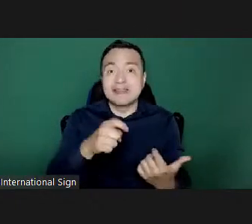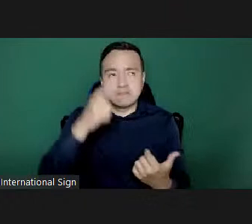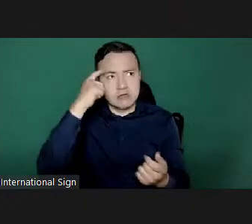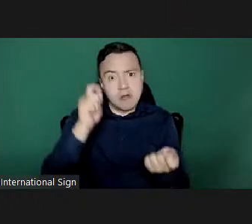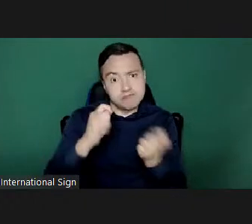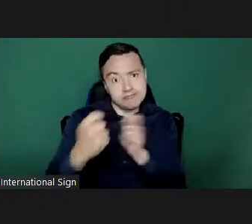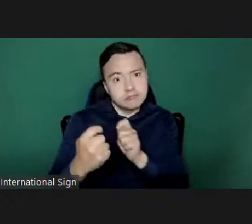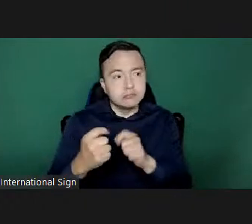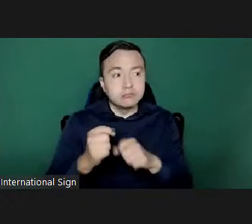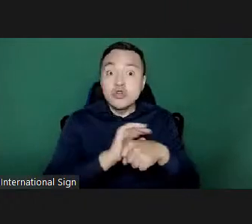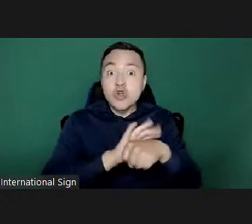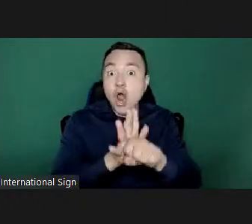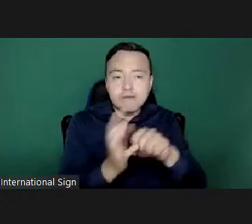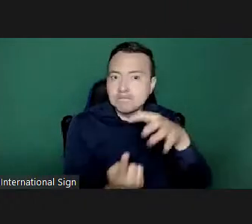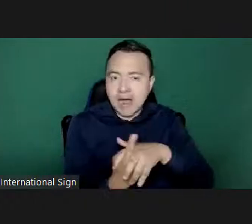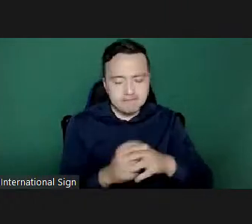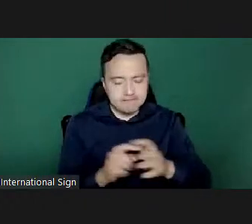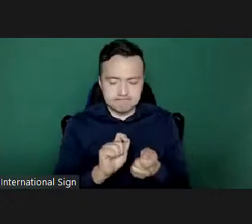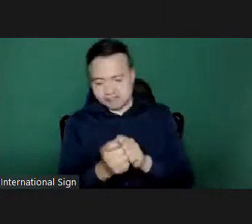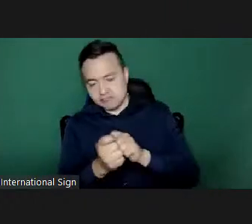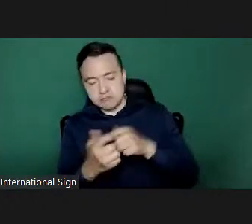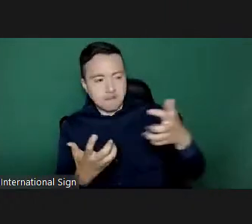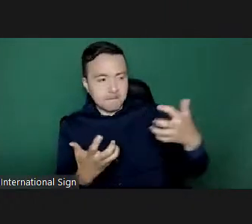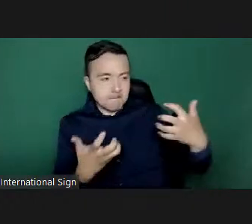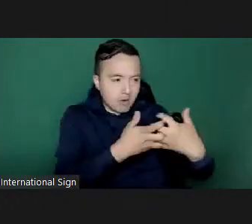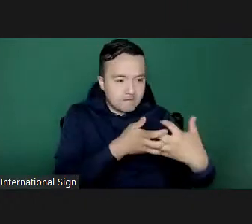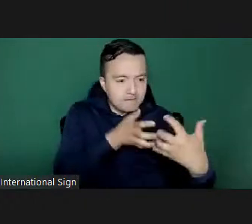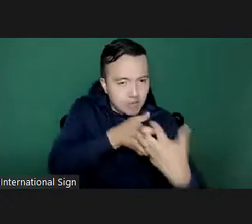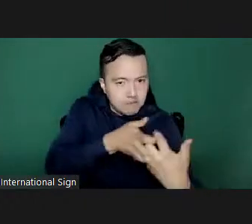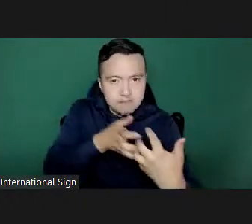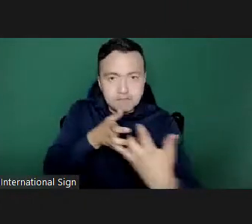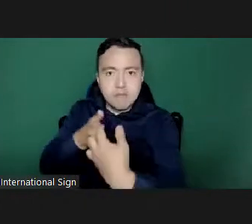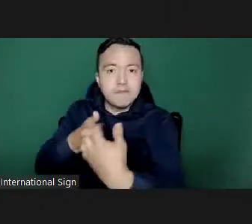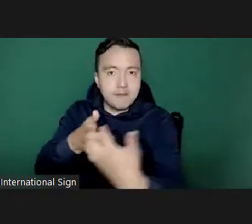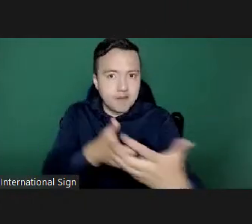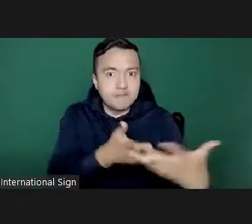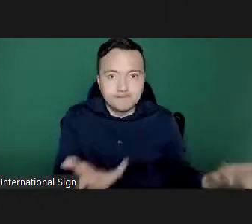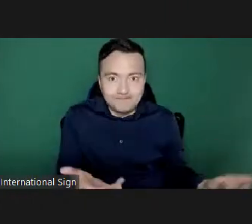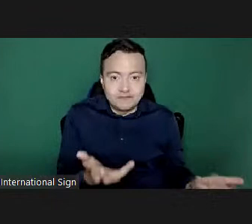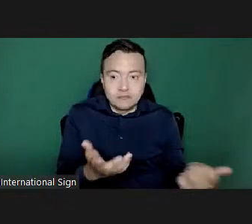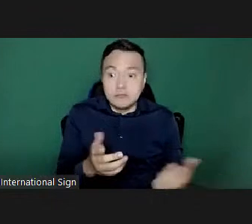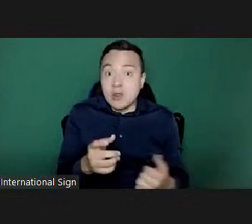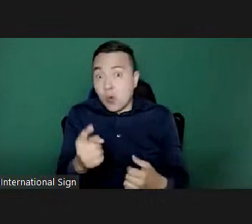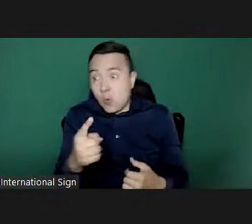And that is now being done as we speak, which involves things like